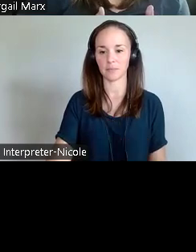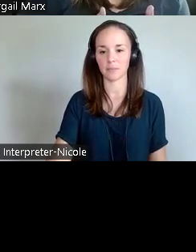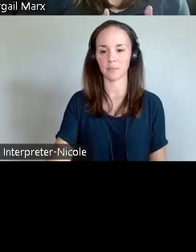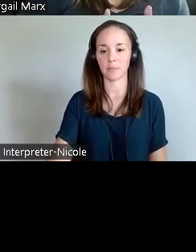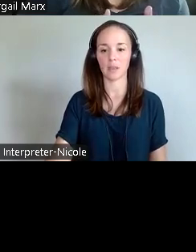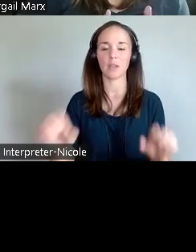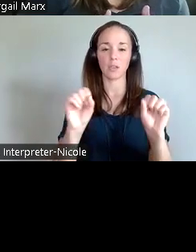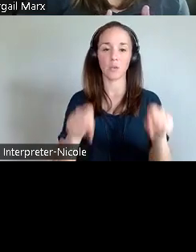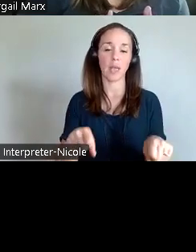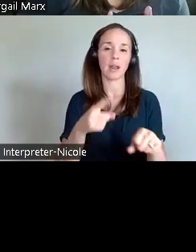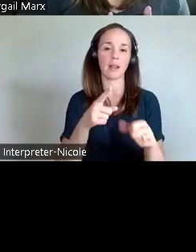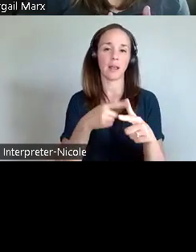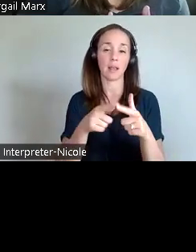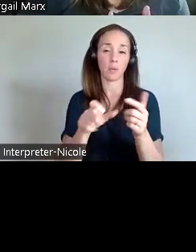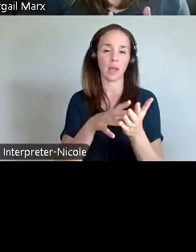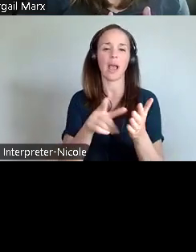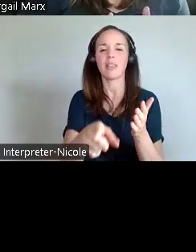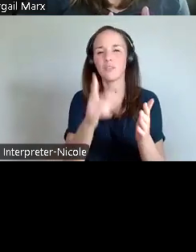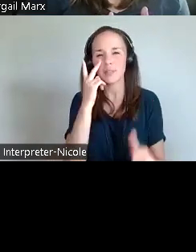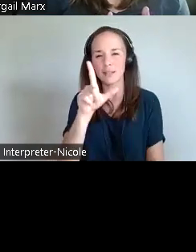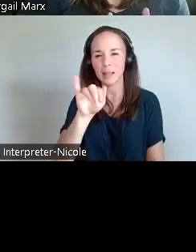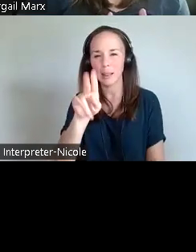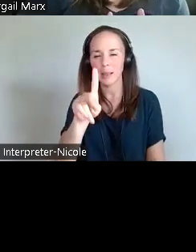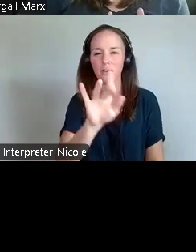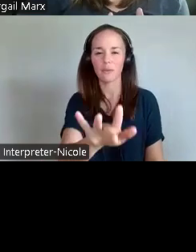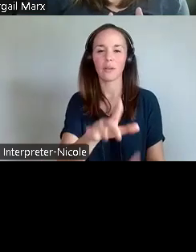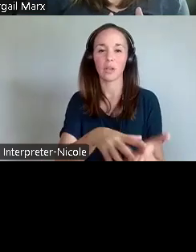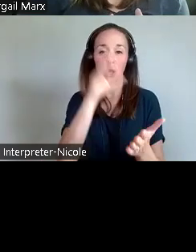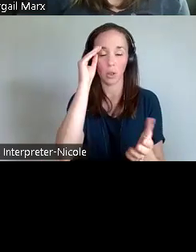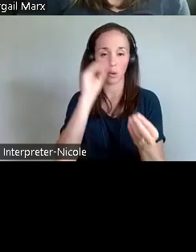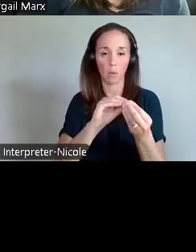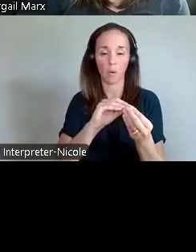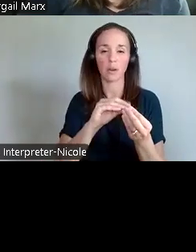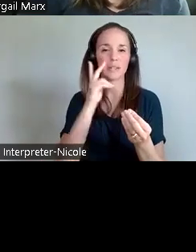you can learn more about it. EPP and what kinds of equipment are approved or available through